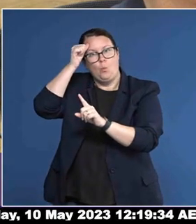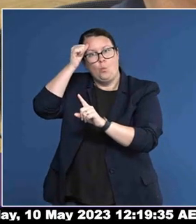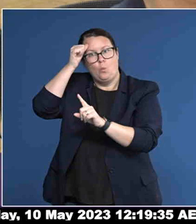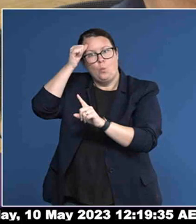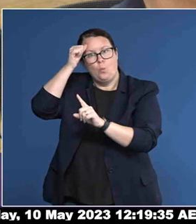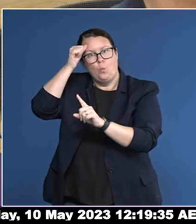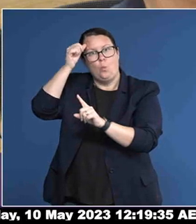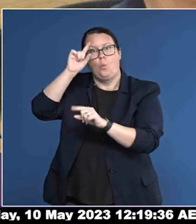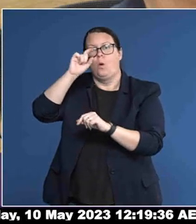harm to a child.